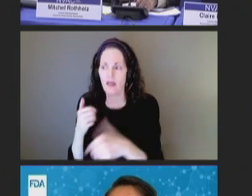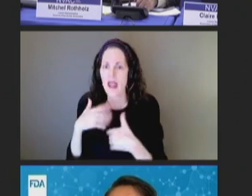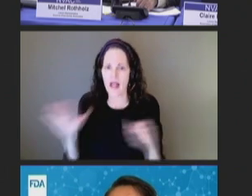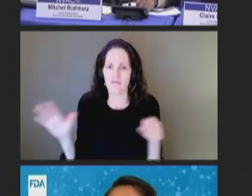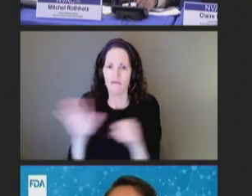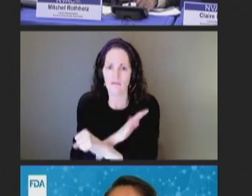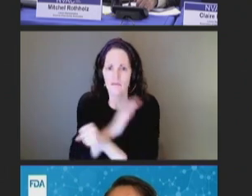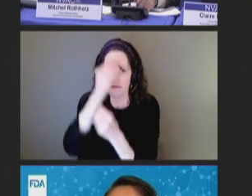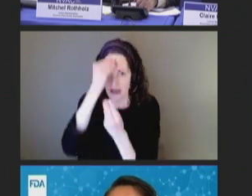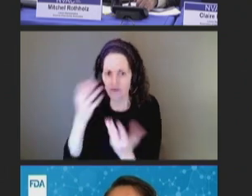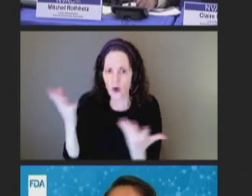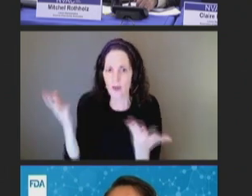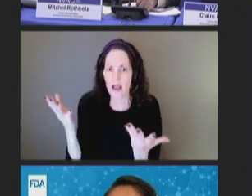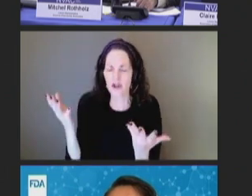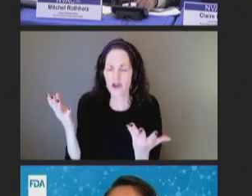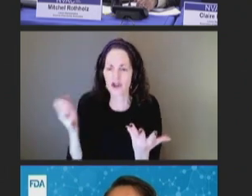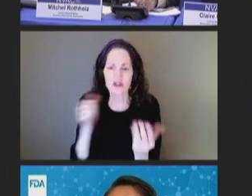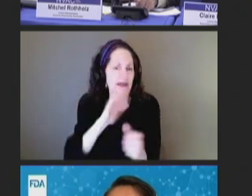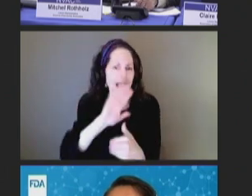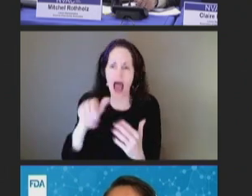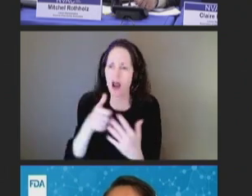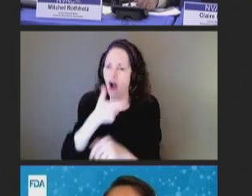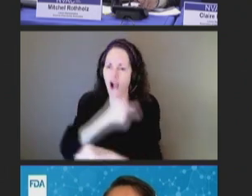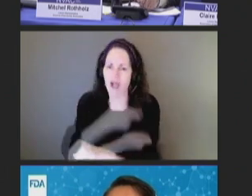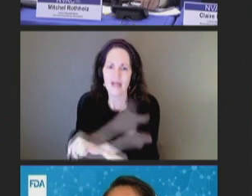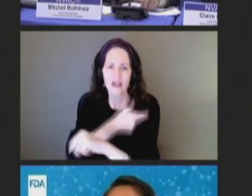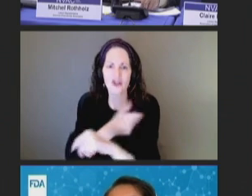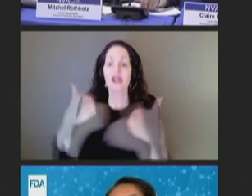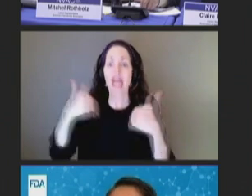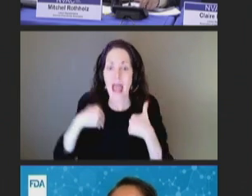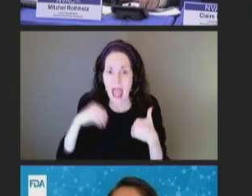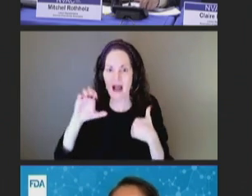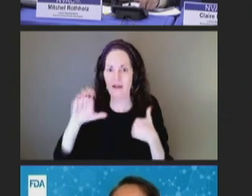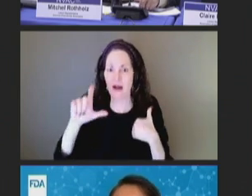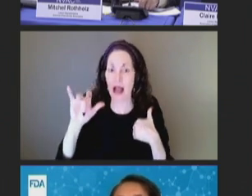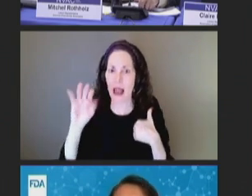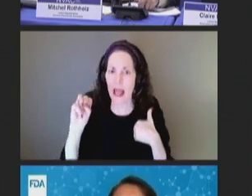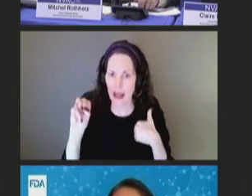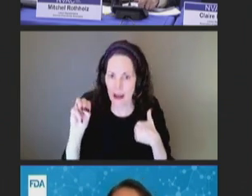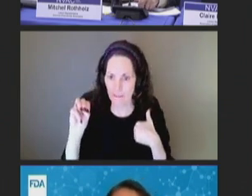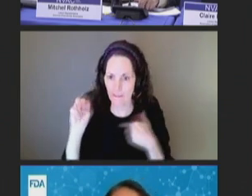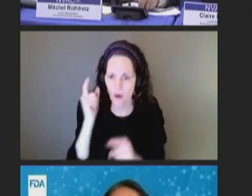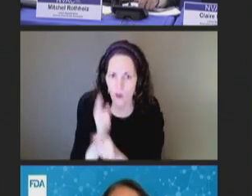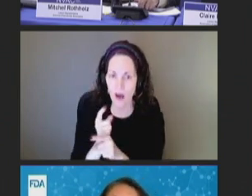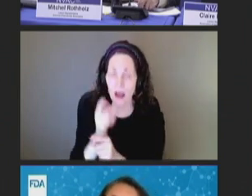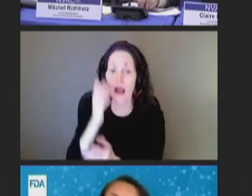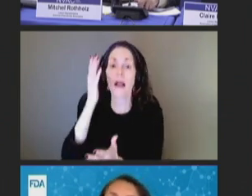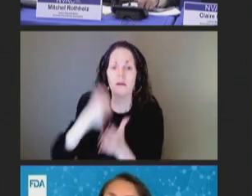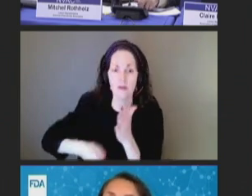Because not all vaccines have a claim, right? So, some adults may get vaccinated, and a